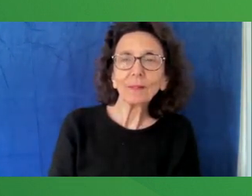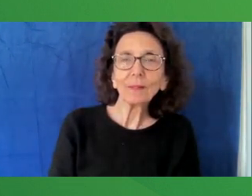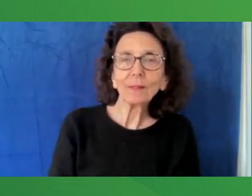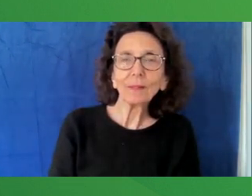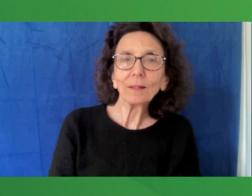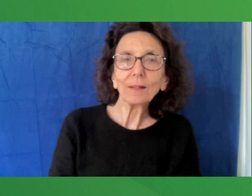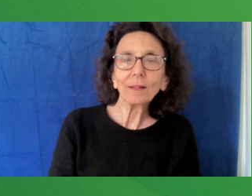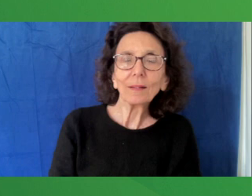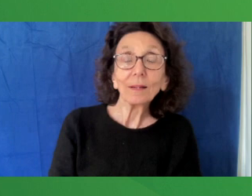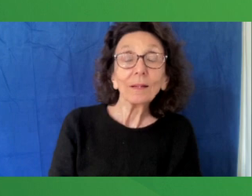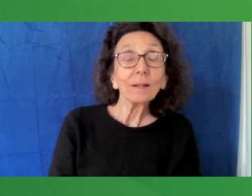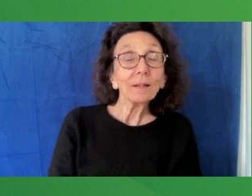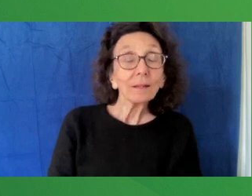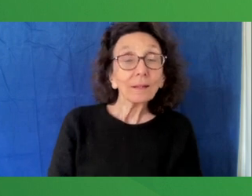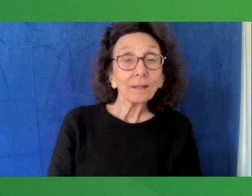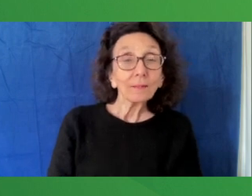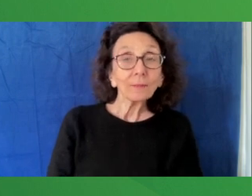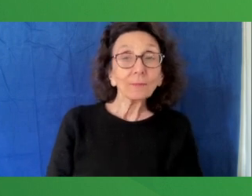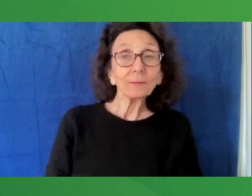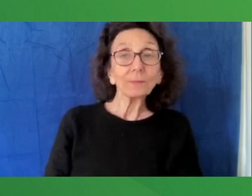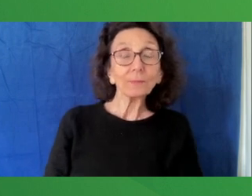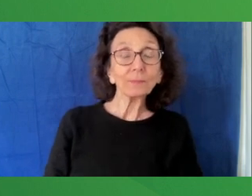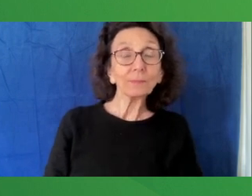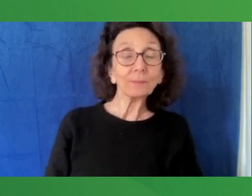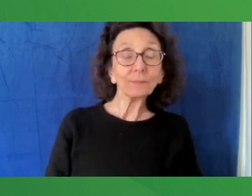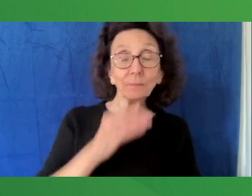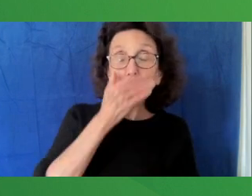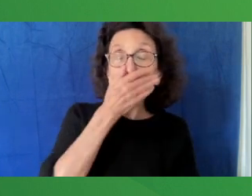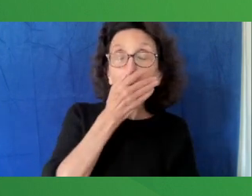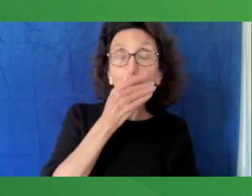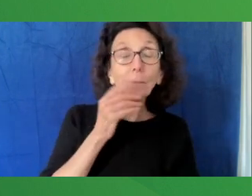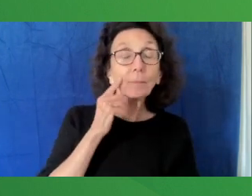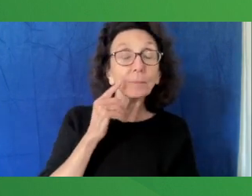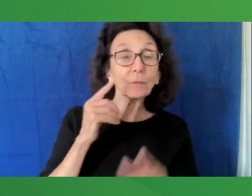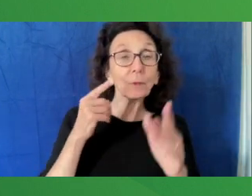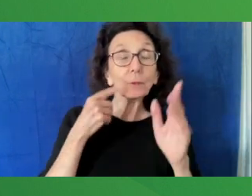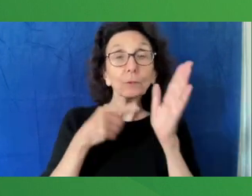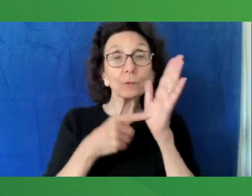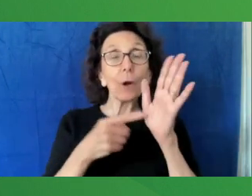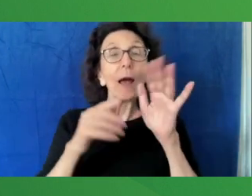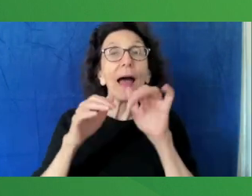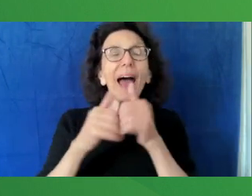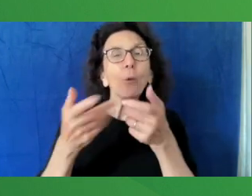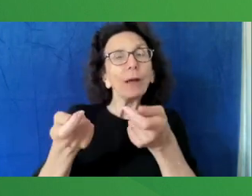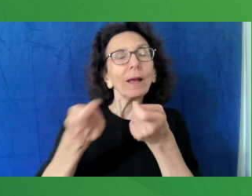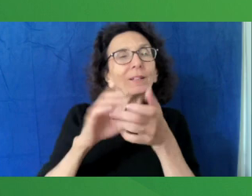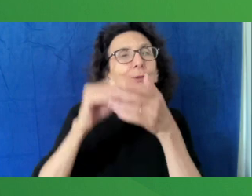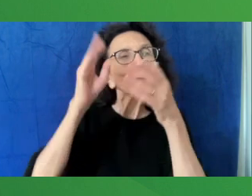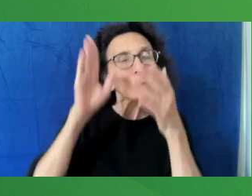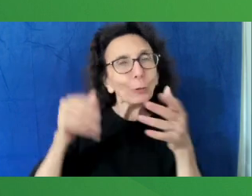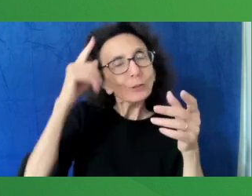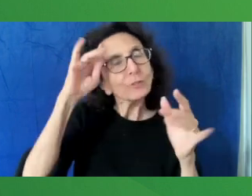of the ways that we get students to figure ideas out as Holly mentioned, I'm gonna ask